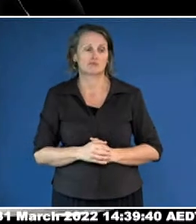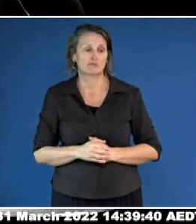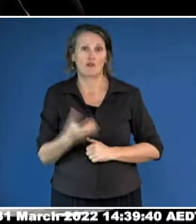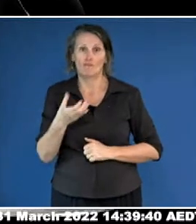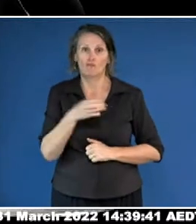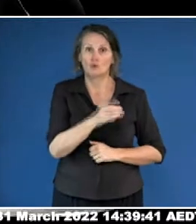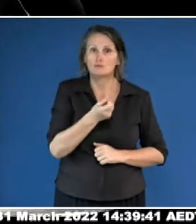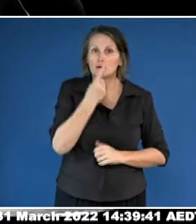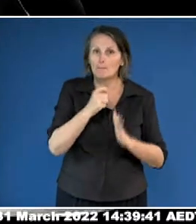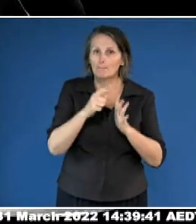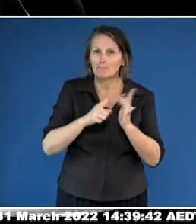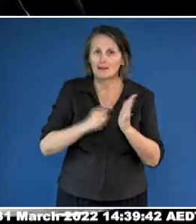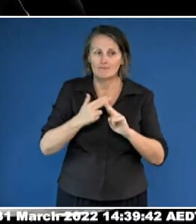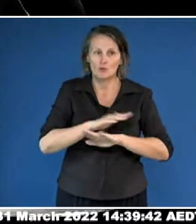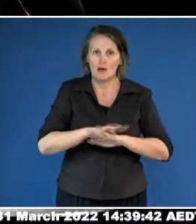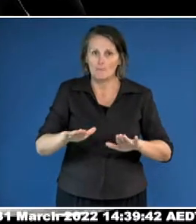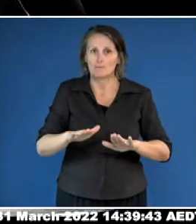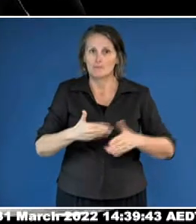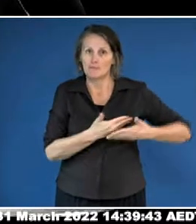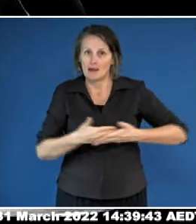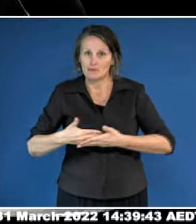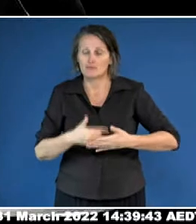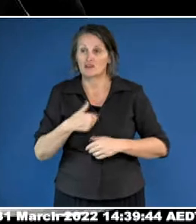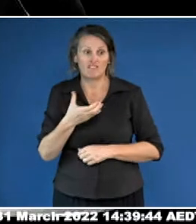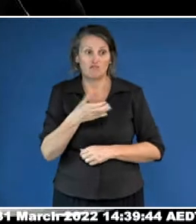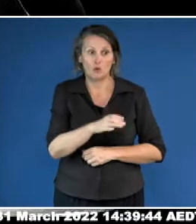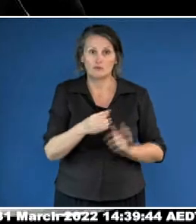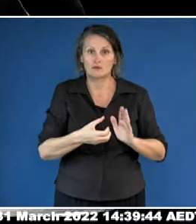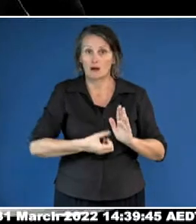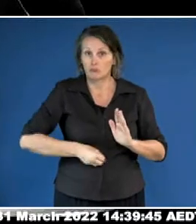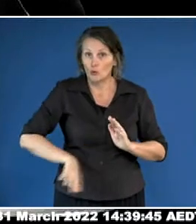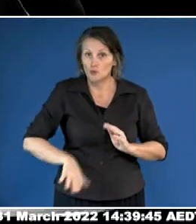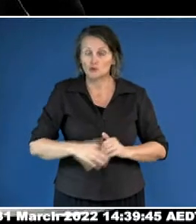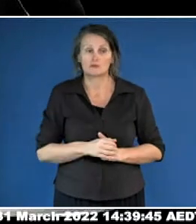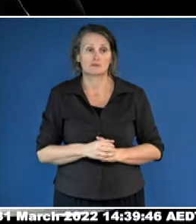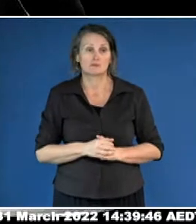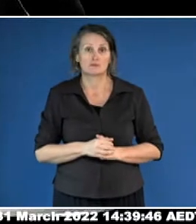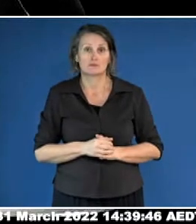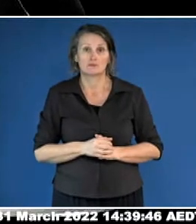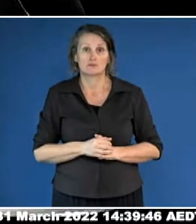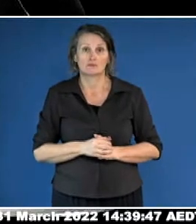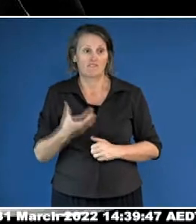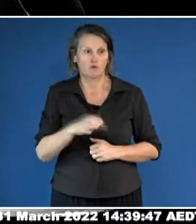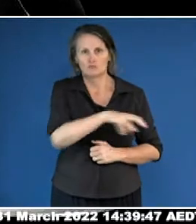forced abortion. The forced removal of children, denial of support for sexual activity, and denial of support for intimate relationships.